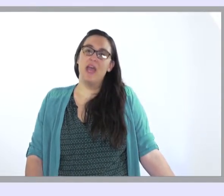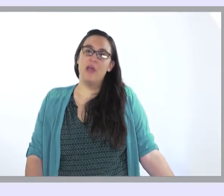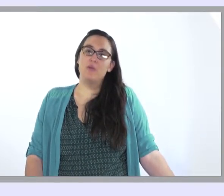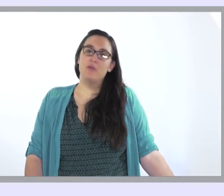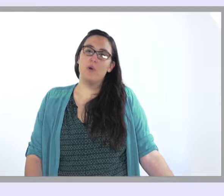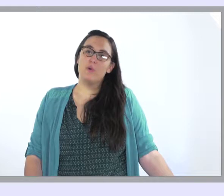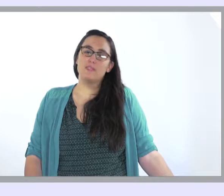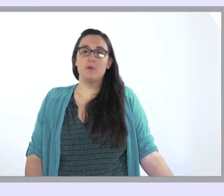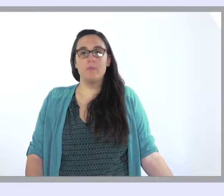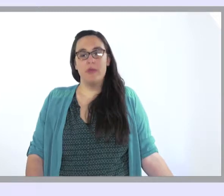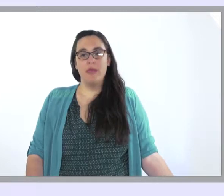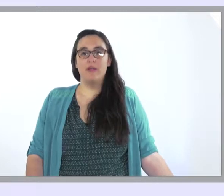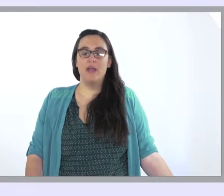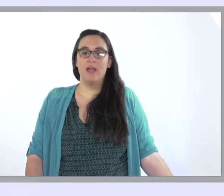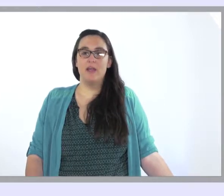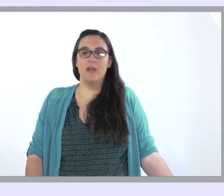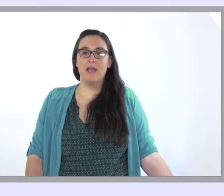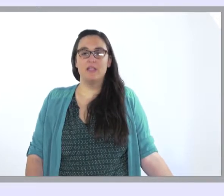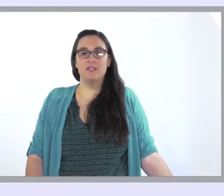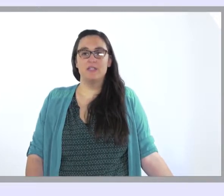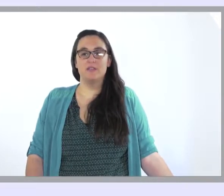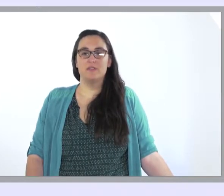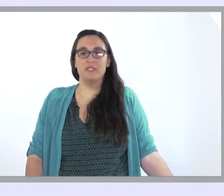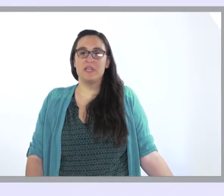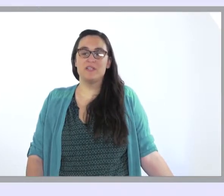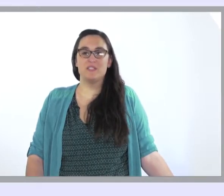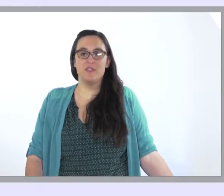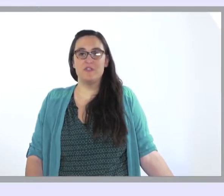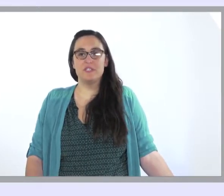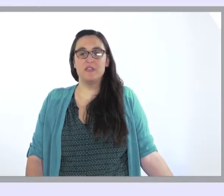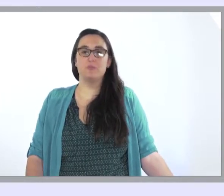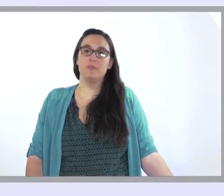and we will also compare and discuss the differences